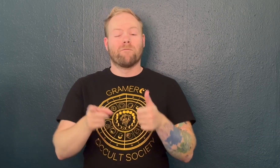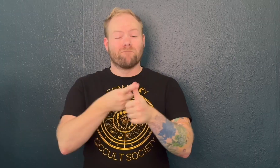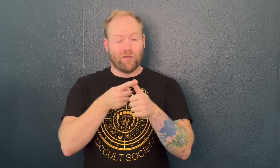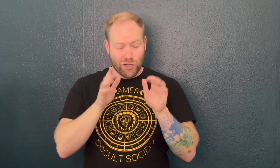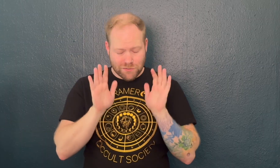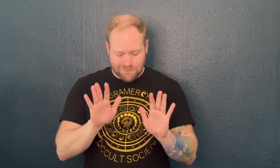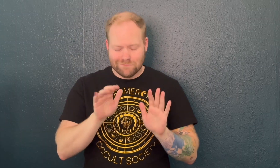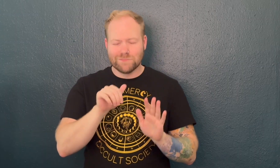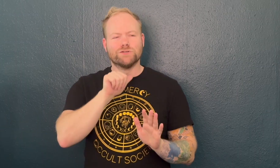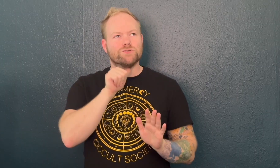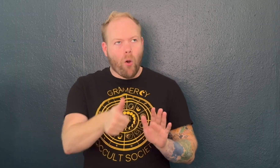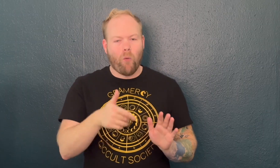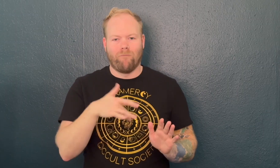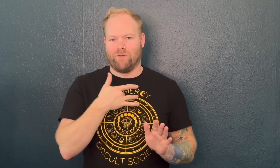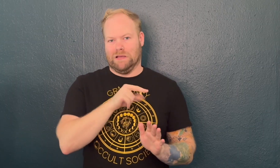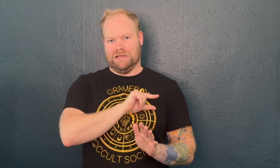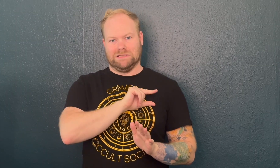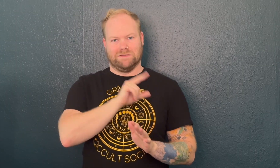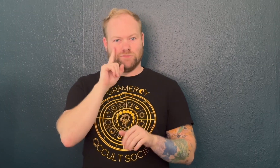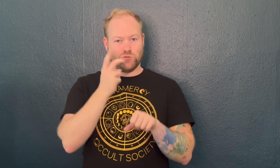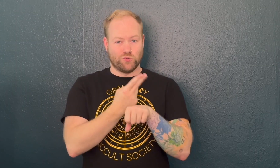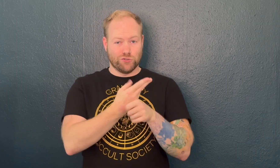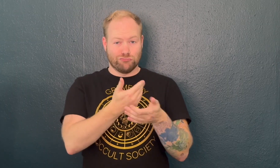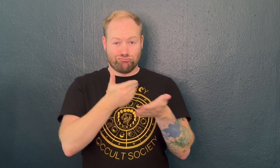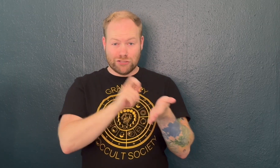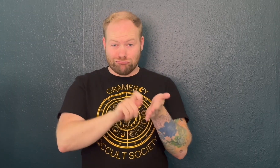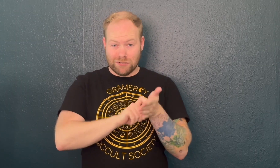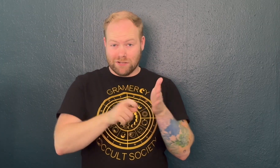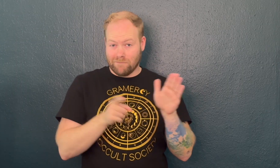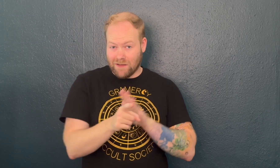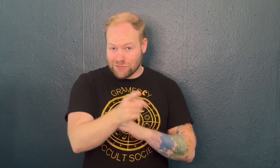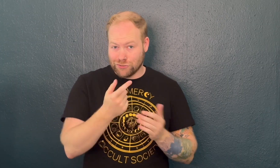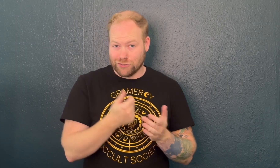First, don’t feel guilty for using pre-written adventures.